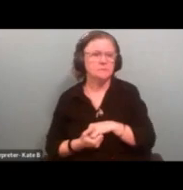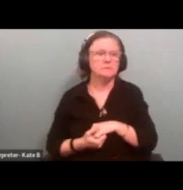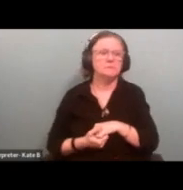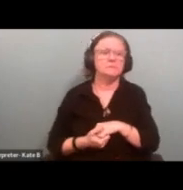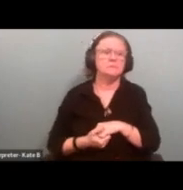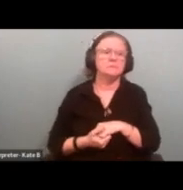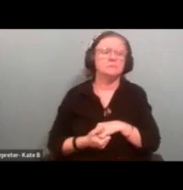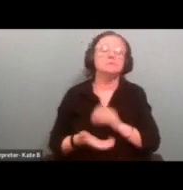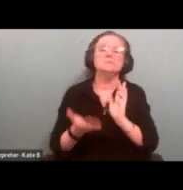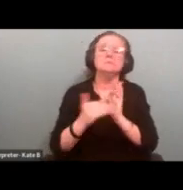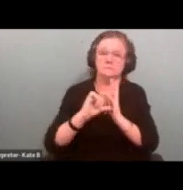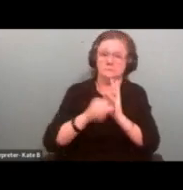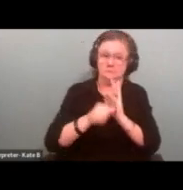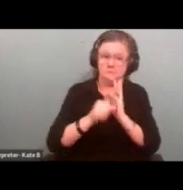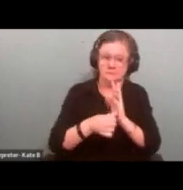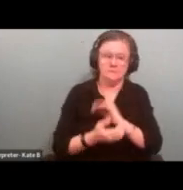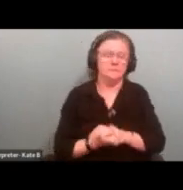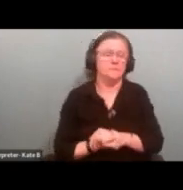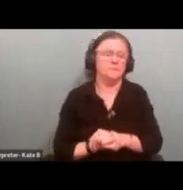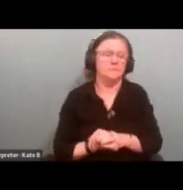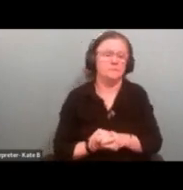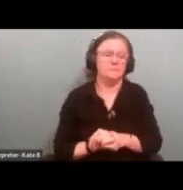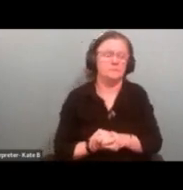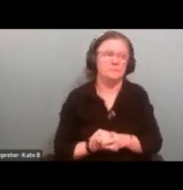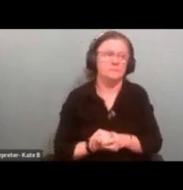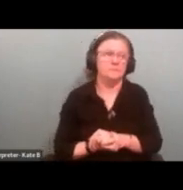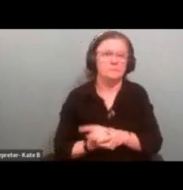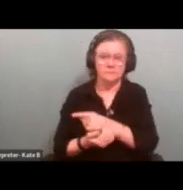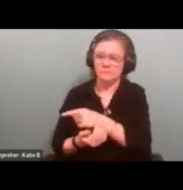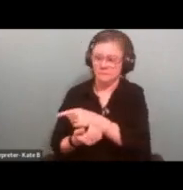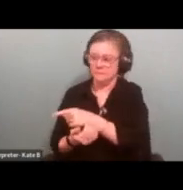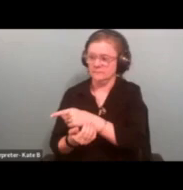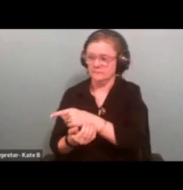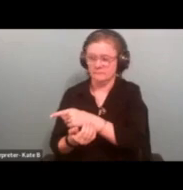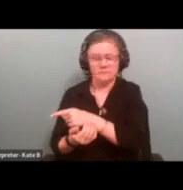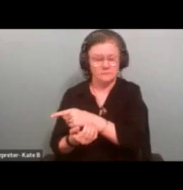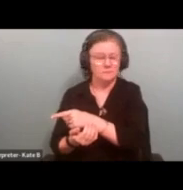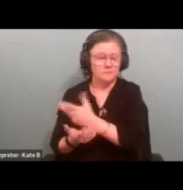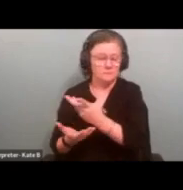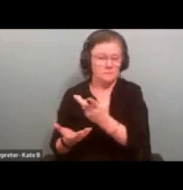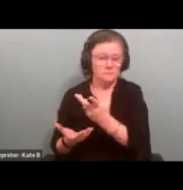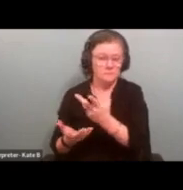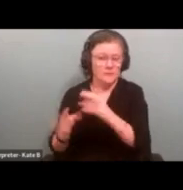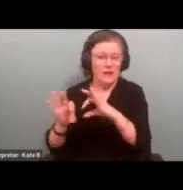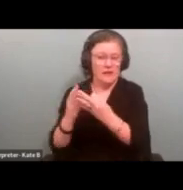again emphasize that if we want families to actually experience what's outlined here where